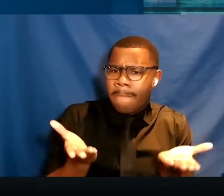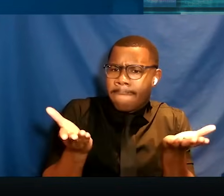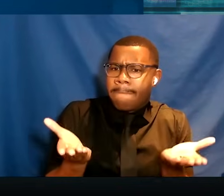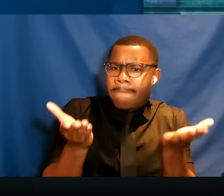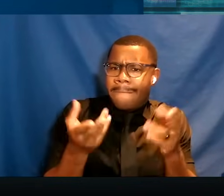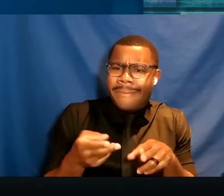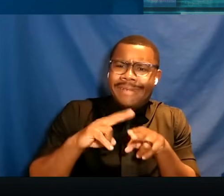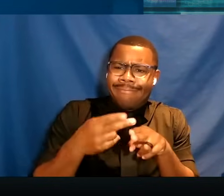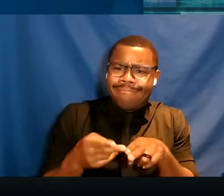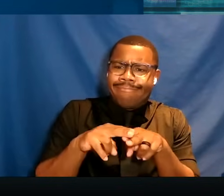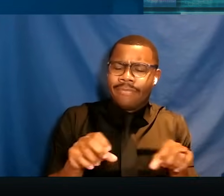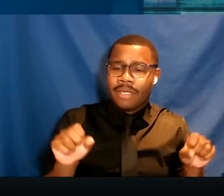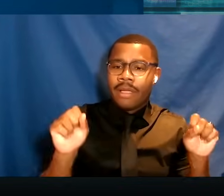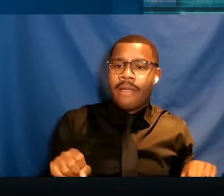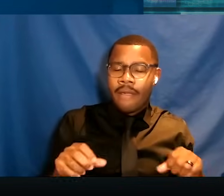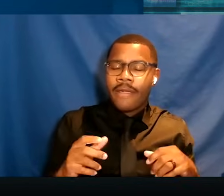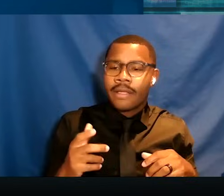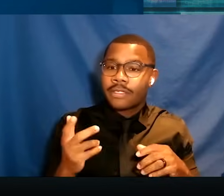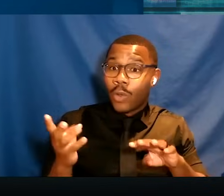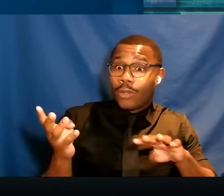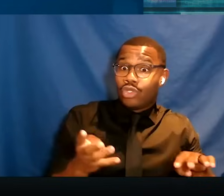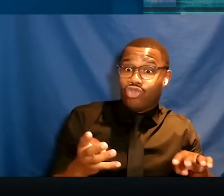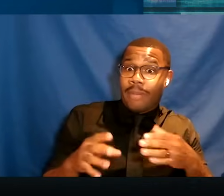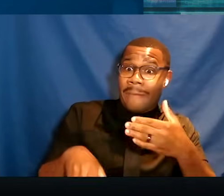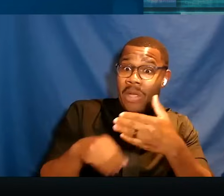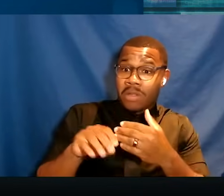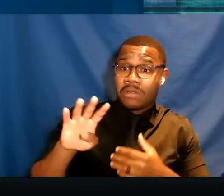of the streaming bonus goes beyond the 40 million that we're getting for people.